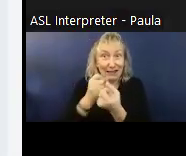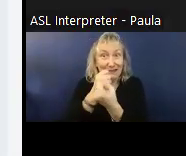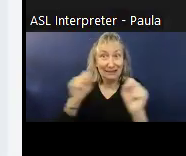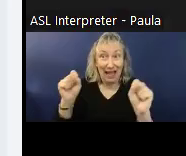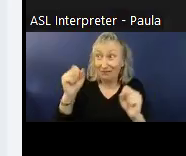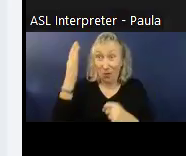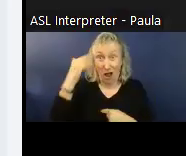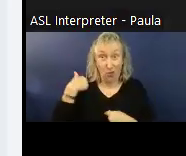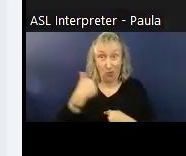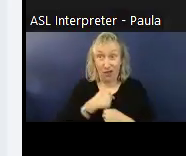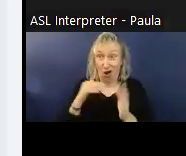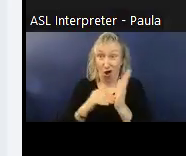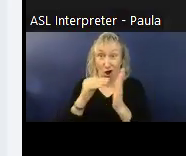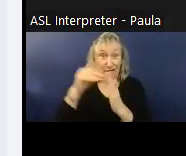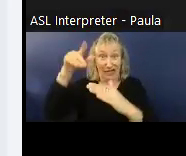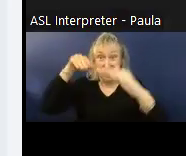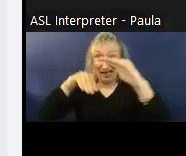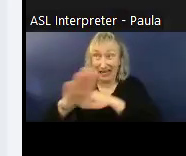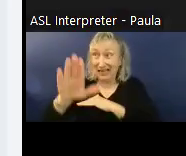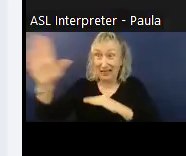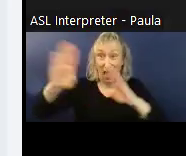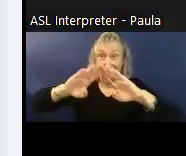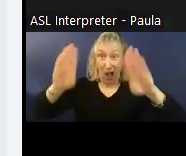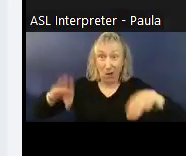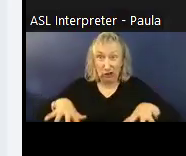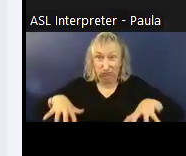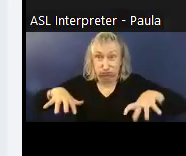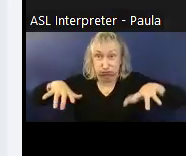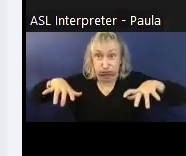frequently our for our safety and the consumer safety.